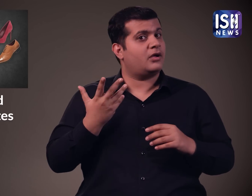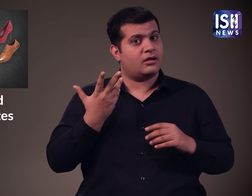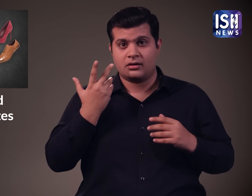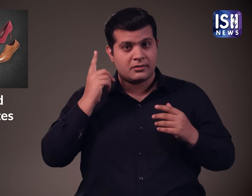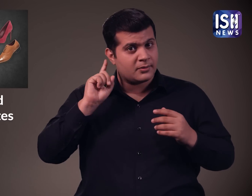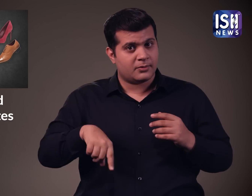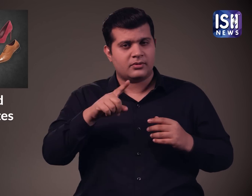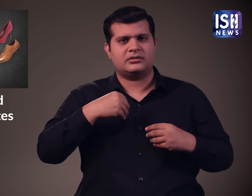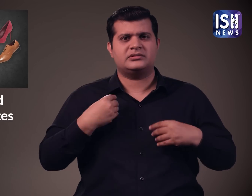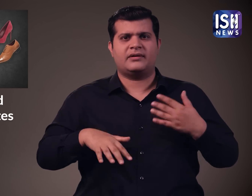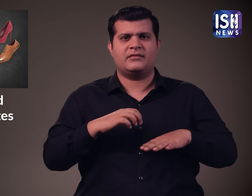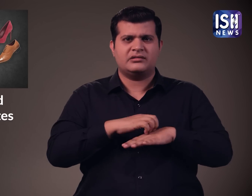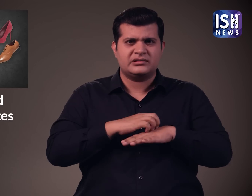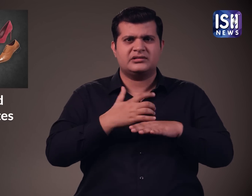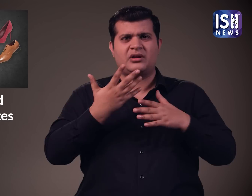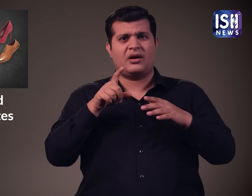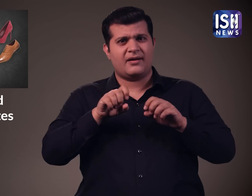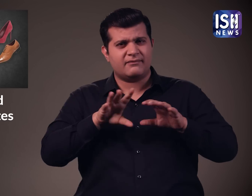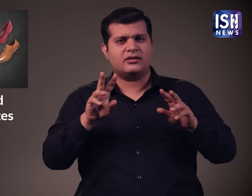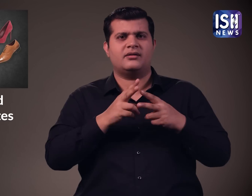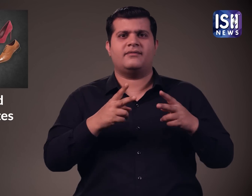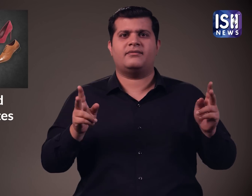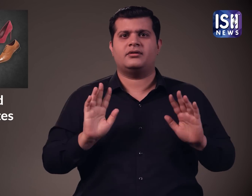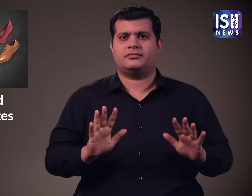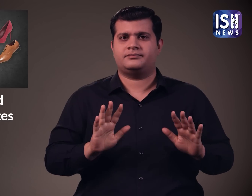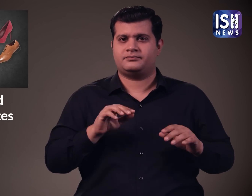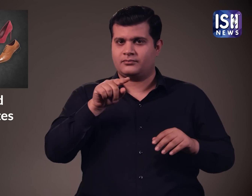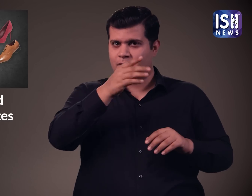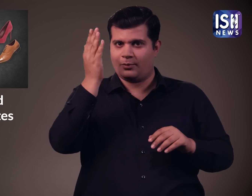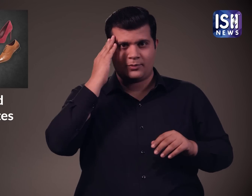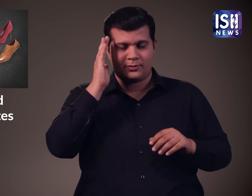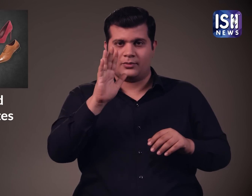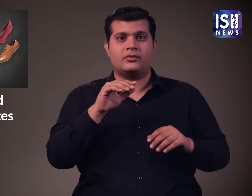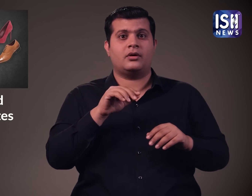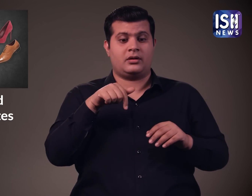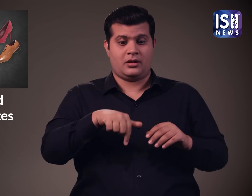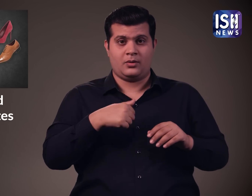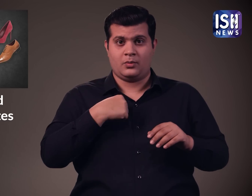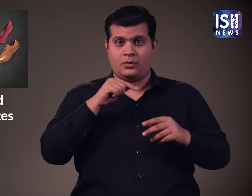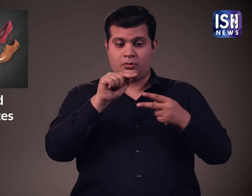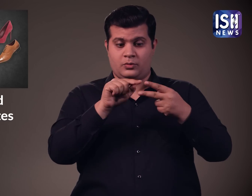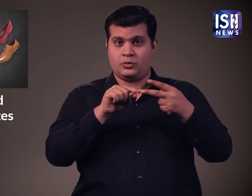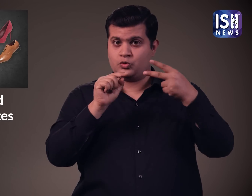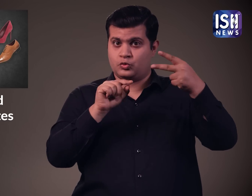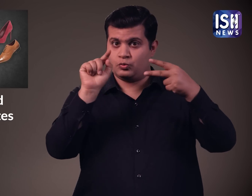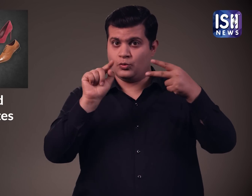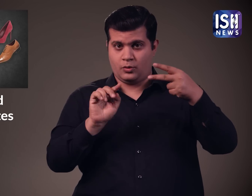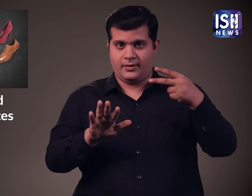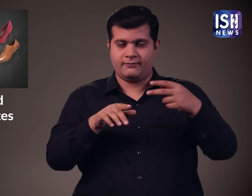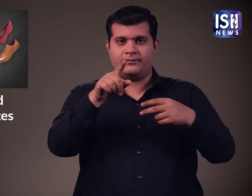If you continue wearing uncomfortable footwear, it will lead to itching, infection etc. You all know this. I am going to talk to you about 2 things -